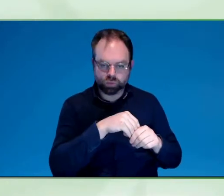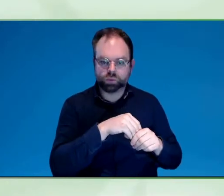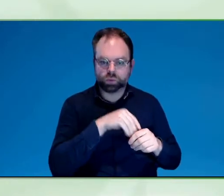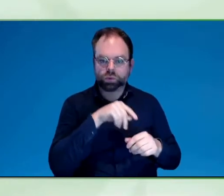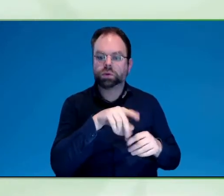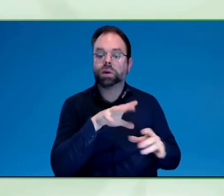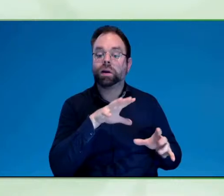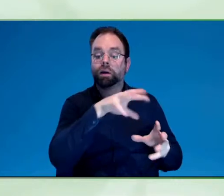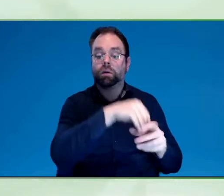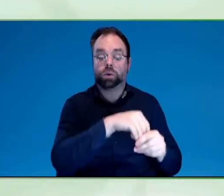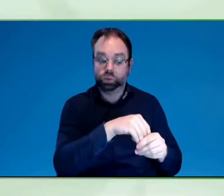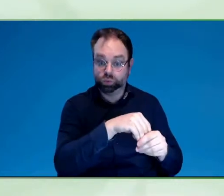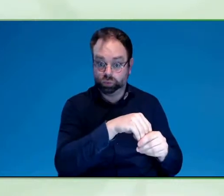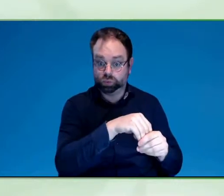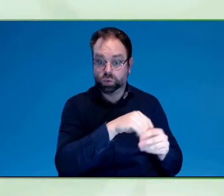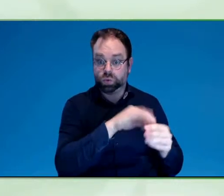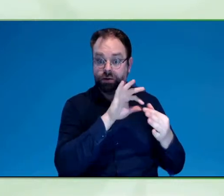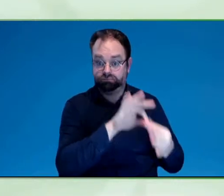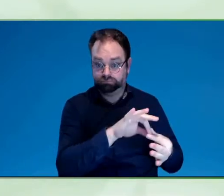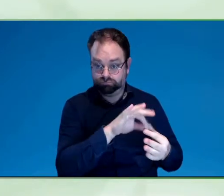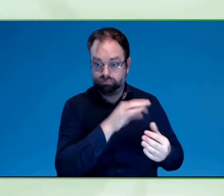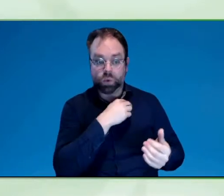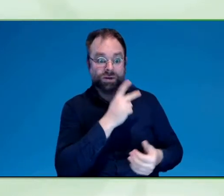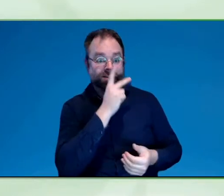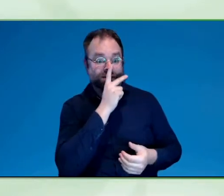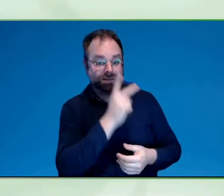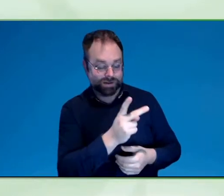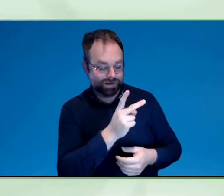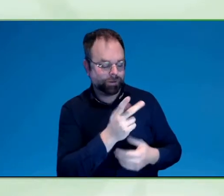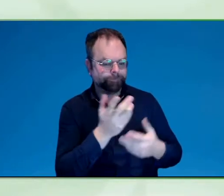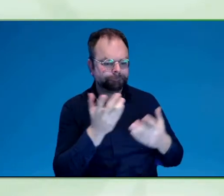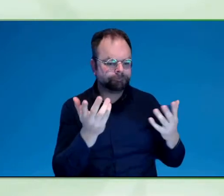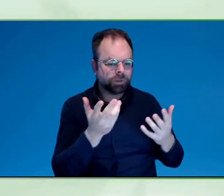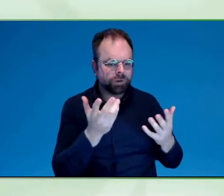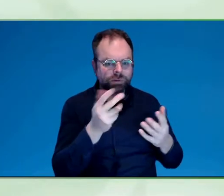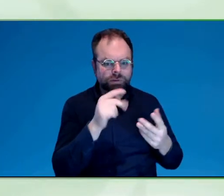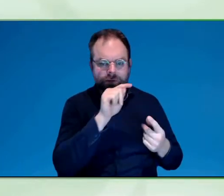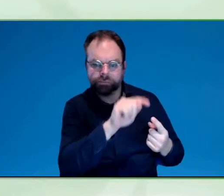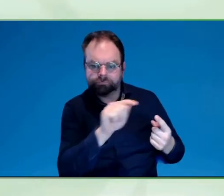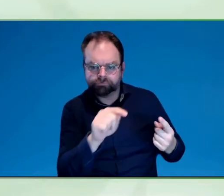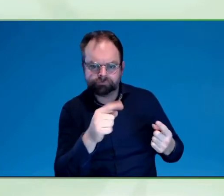And as you mentioned, inclusion can happen with one person but that only goes so far.